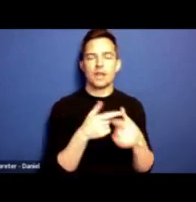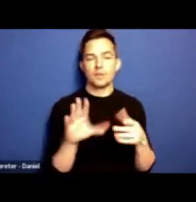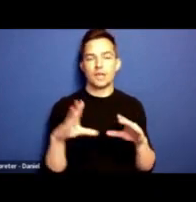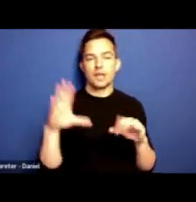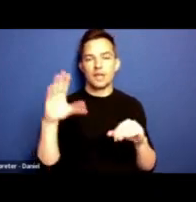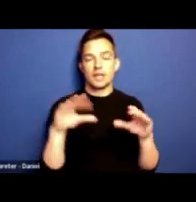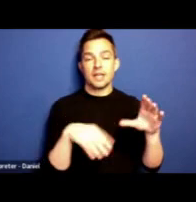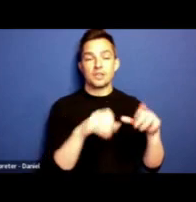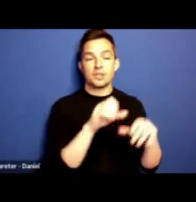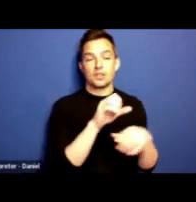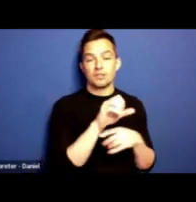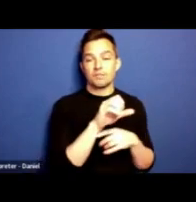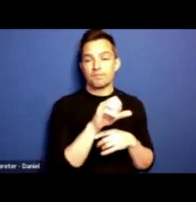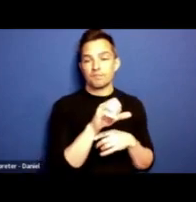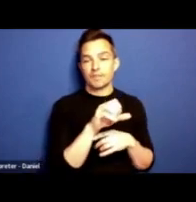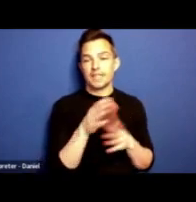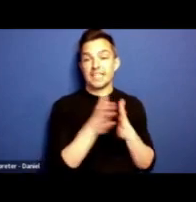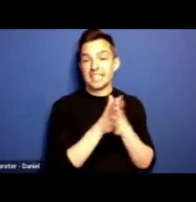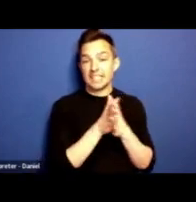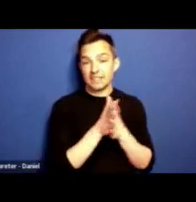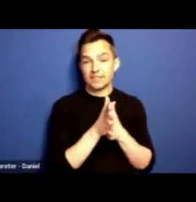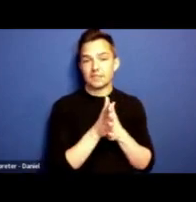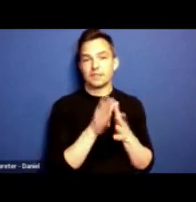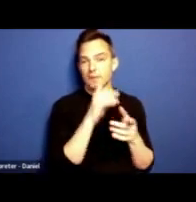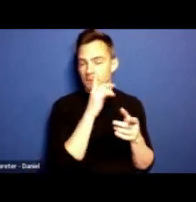sensitives. So he was able to work and be on Social Security Disability.